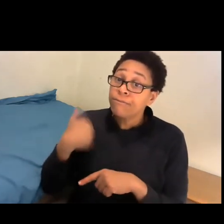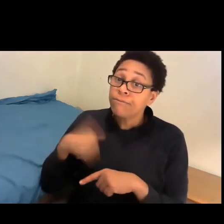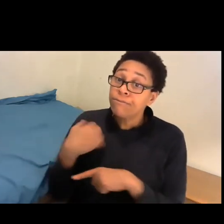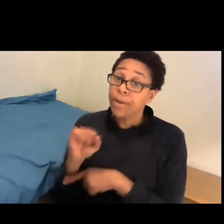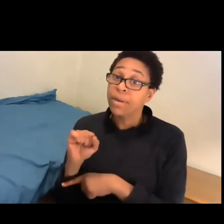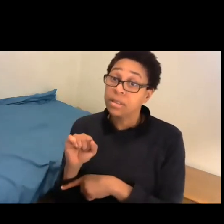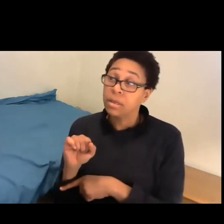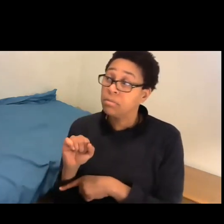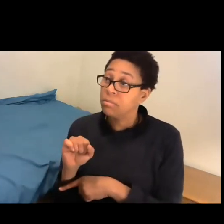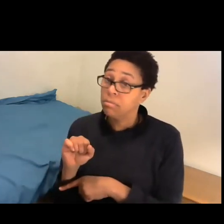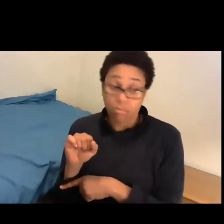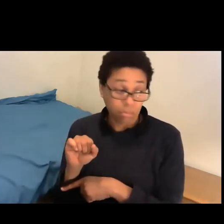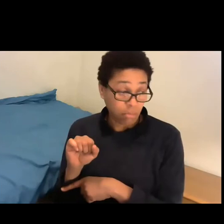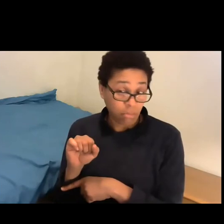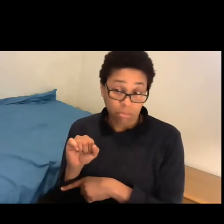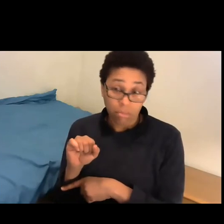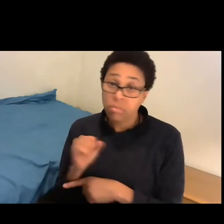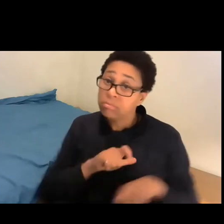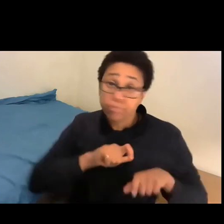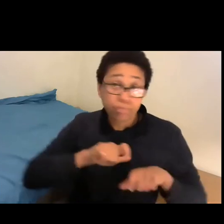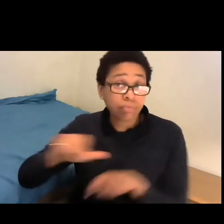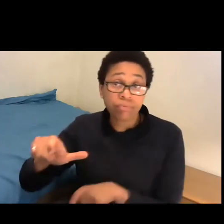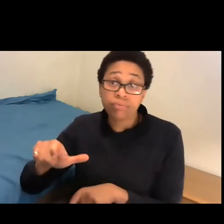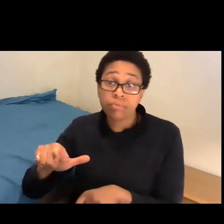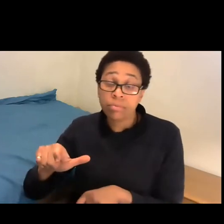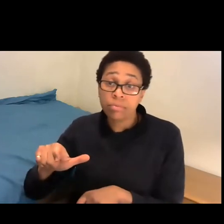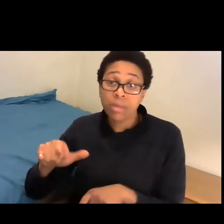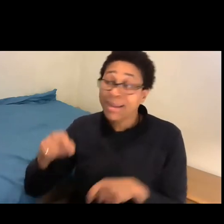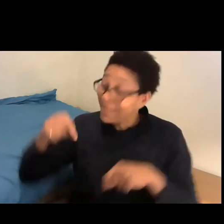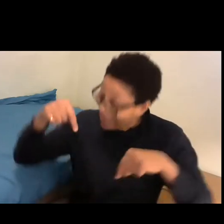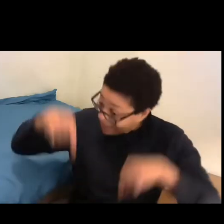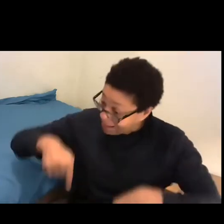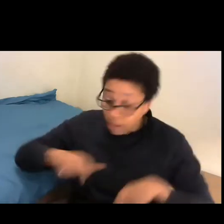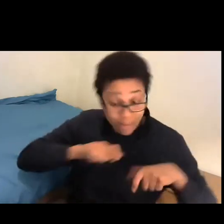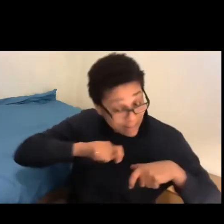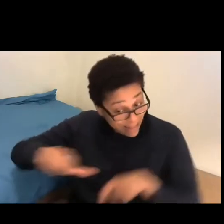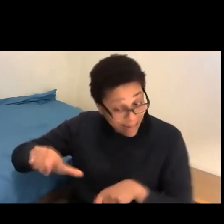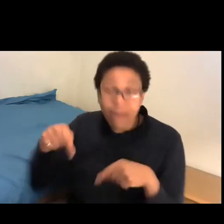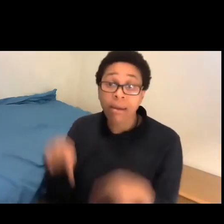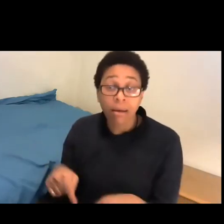past, I think came alive to me here. But the concern for other